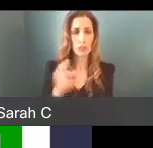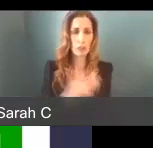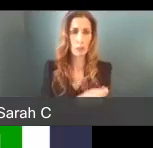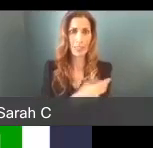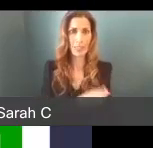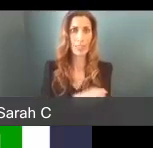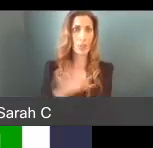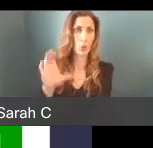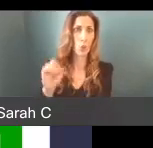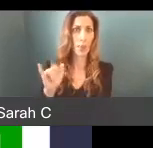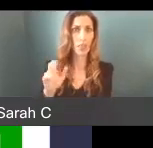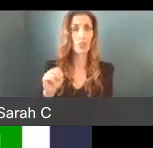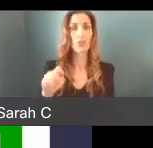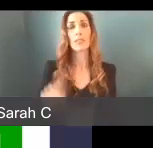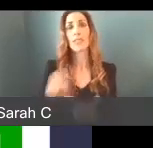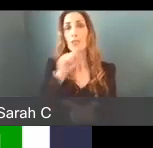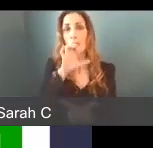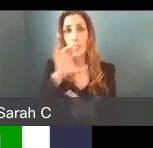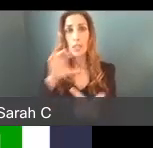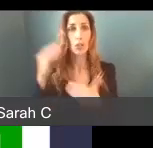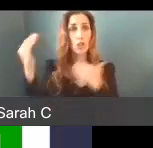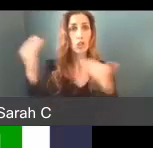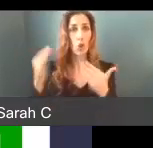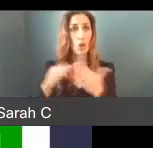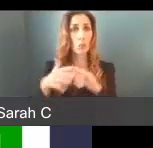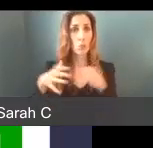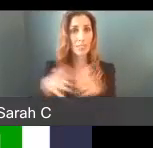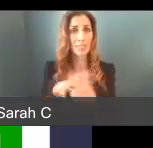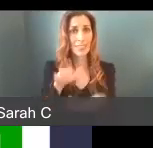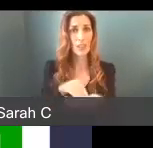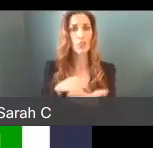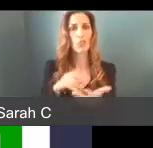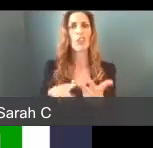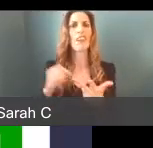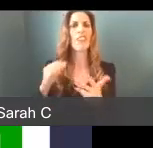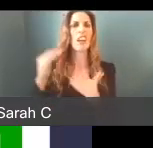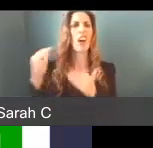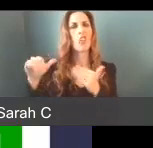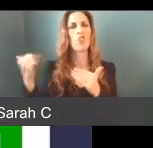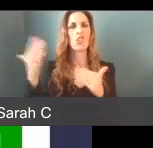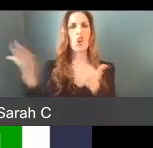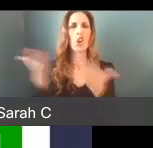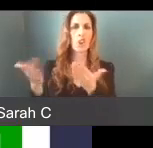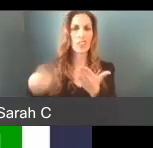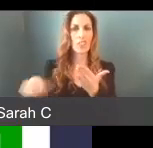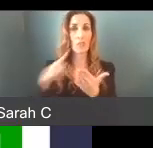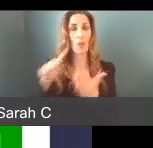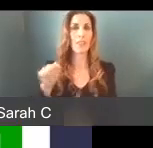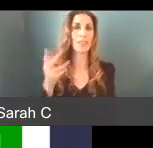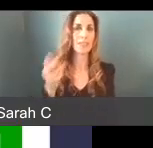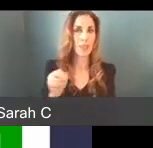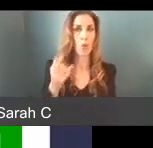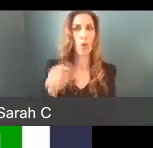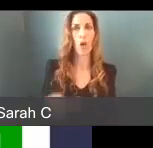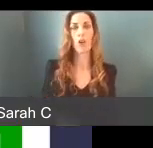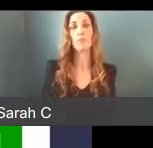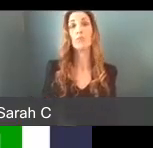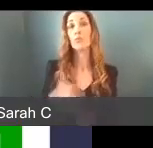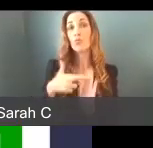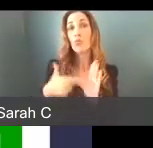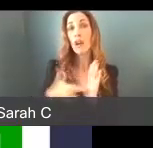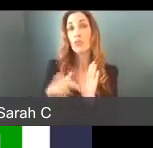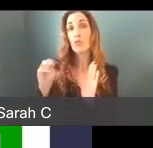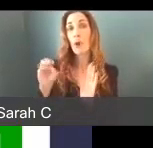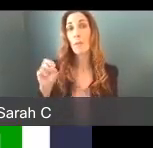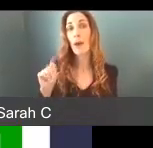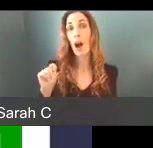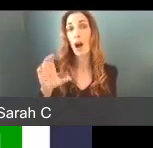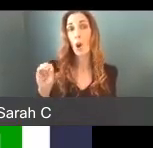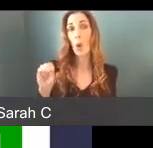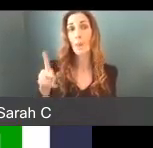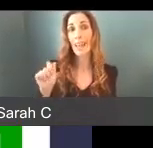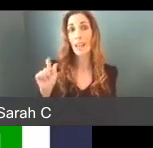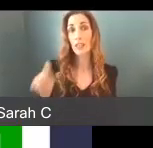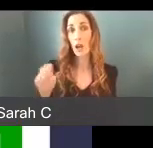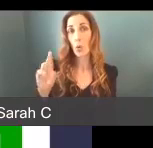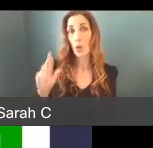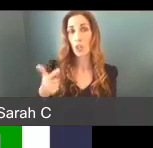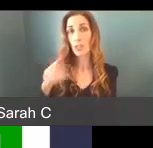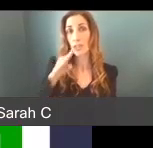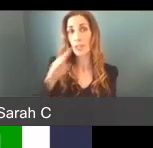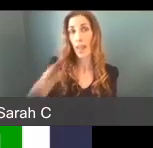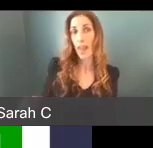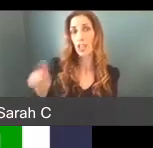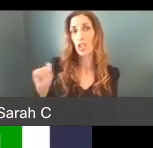County, and our Office of Senior Services for this town hall. To register, you can visit www.montcopa.org/townhall